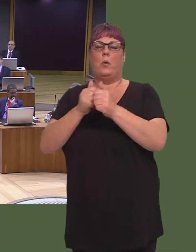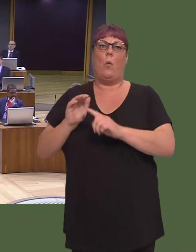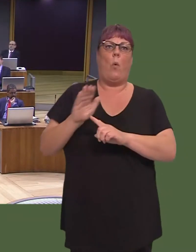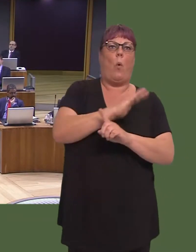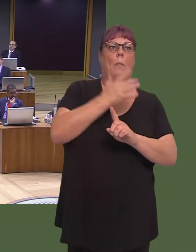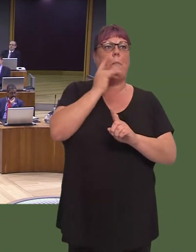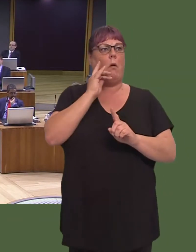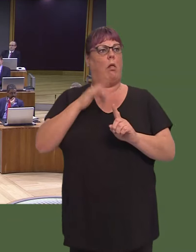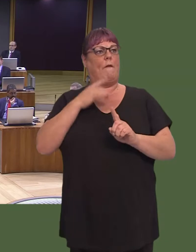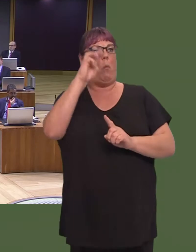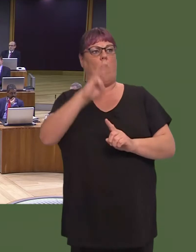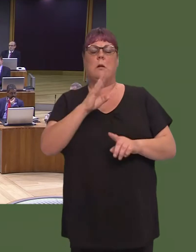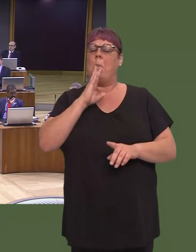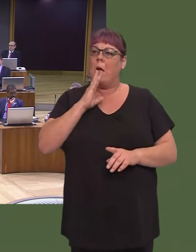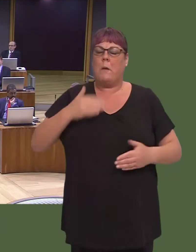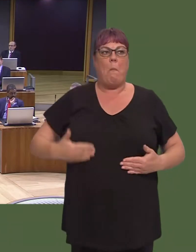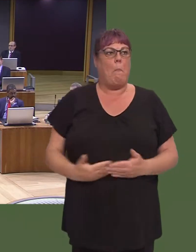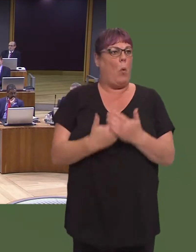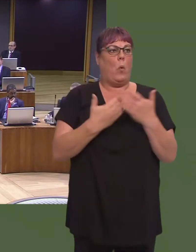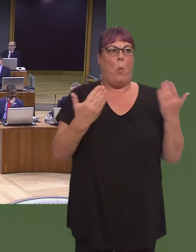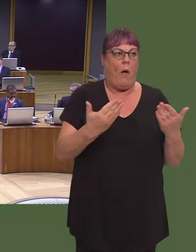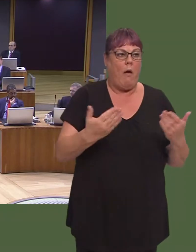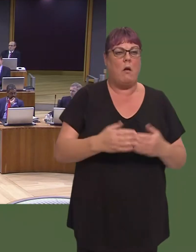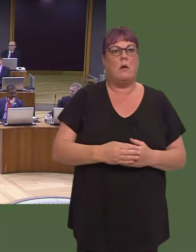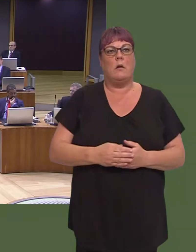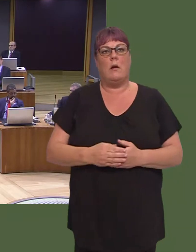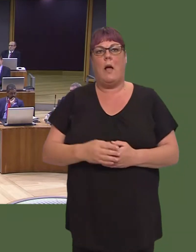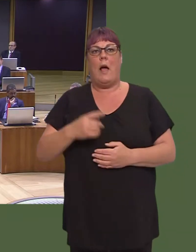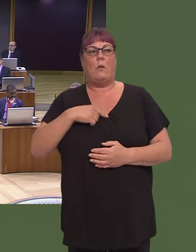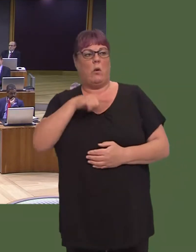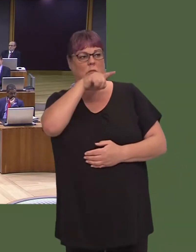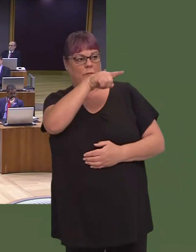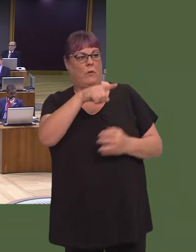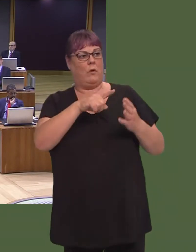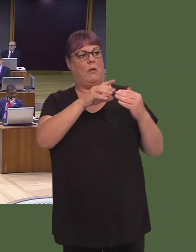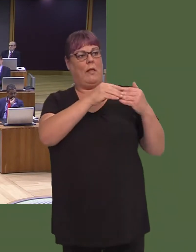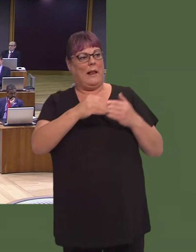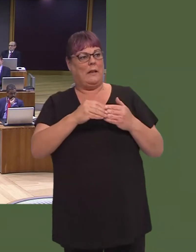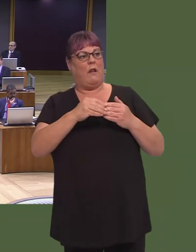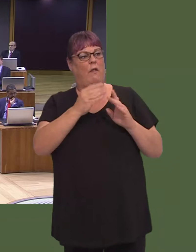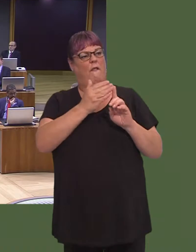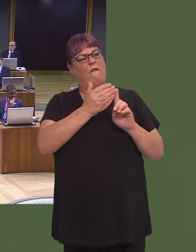in Salfordóthat, at one time, would catch fire if you threw a lit match into it. It was the European Union that dragged Britain out of the gutter when it came to its environmental